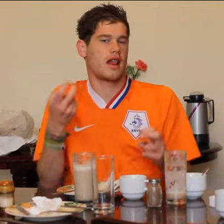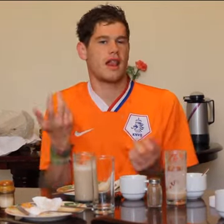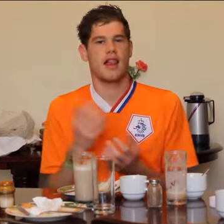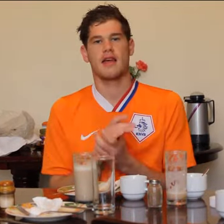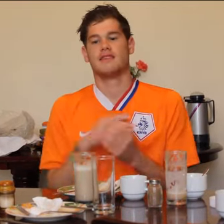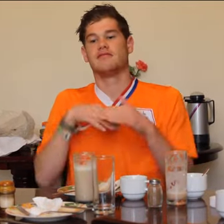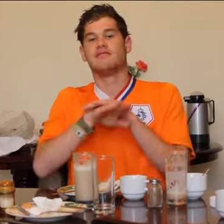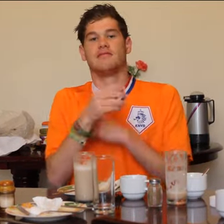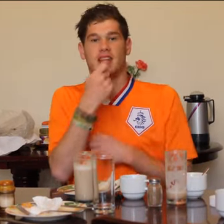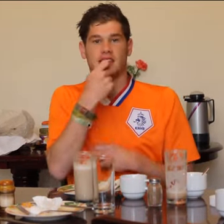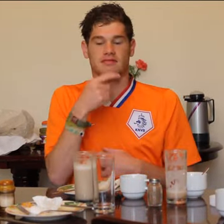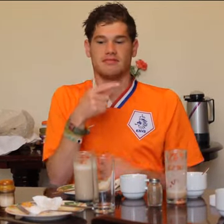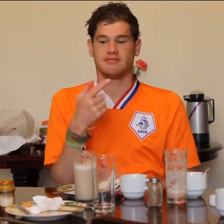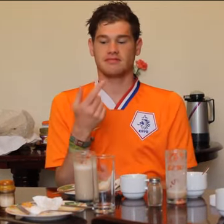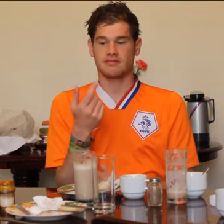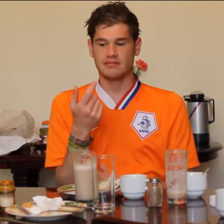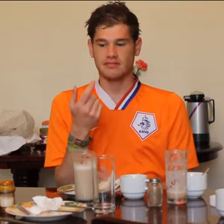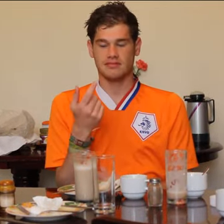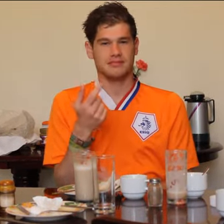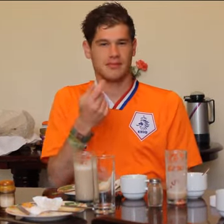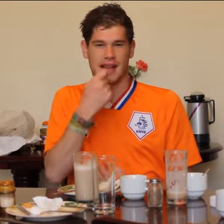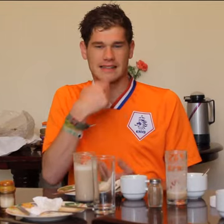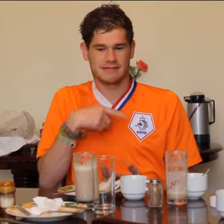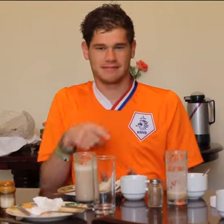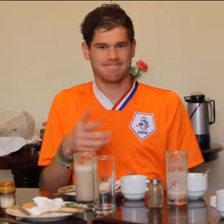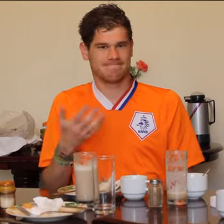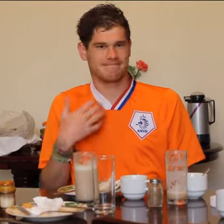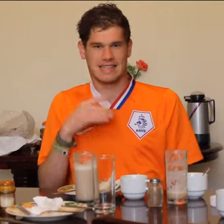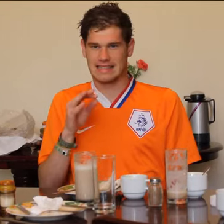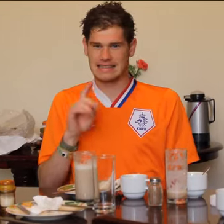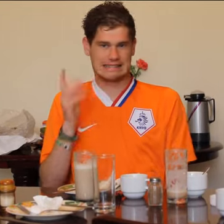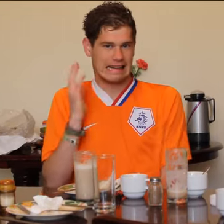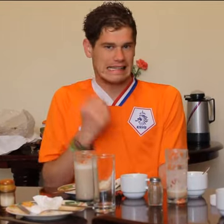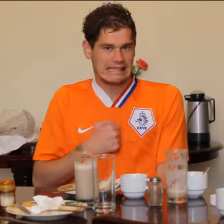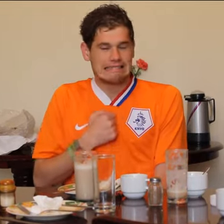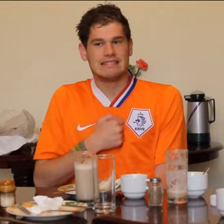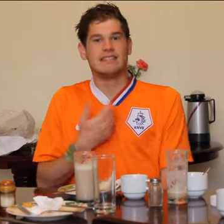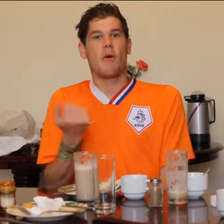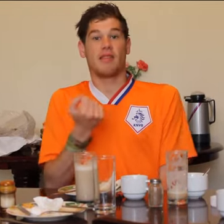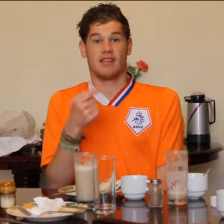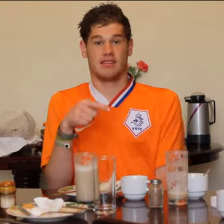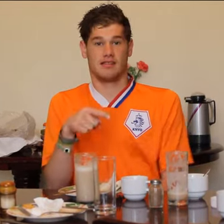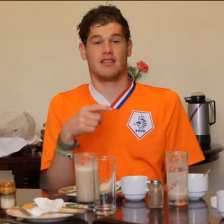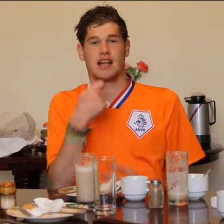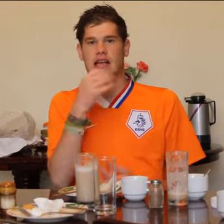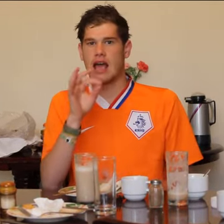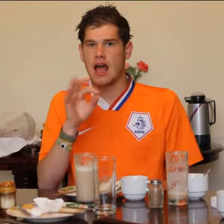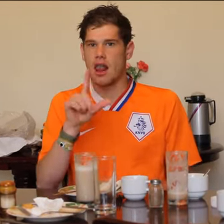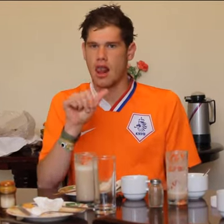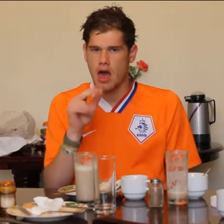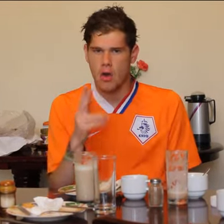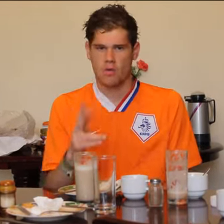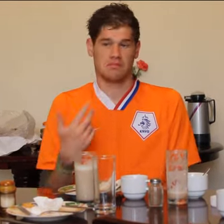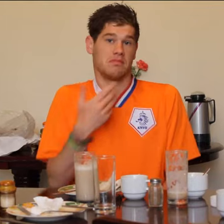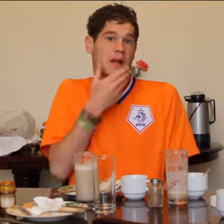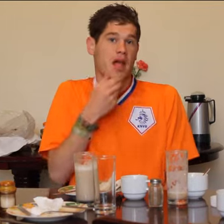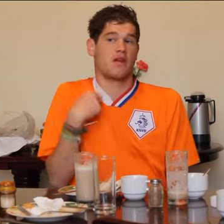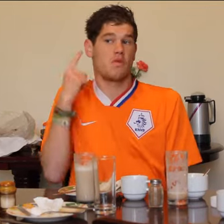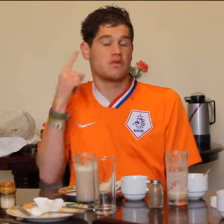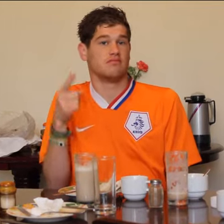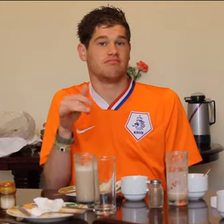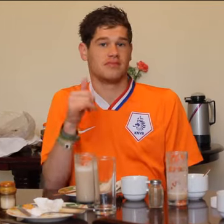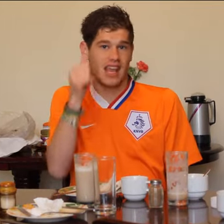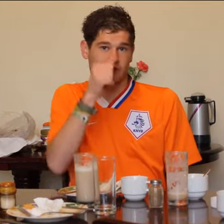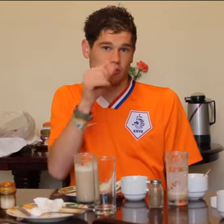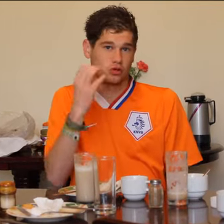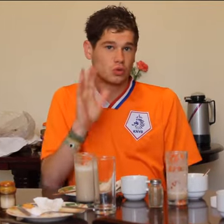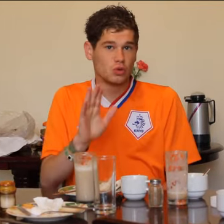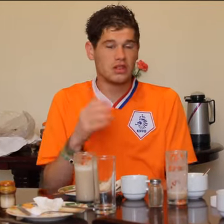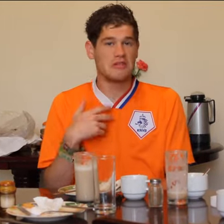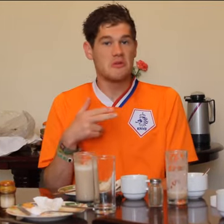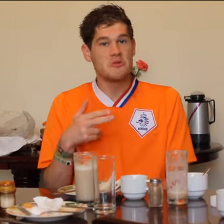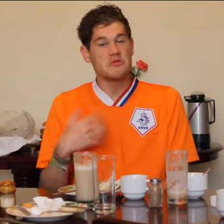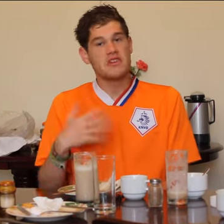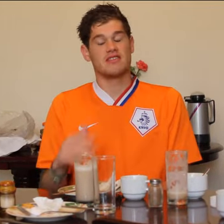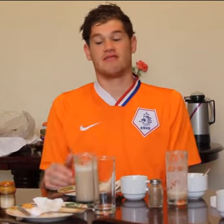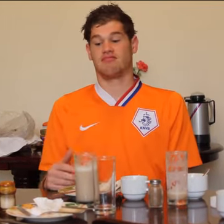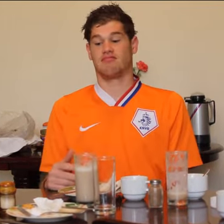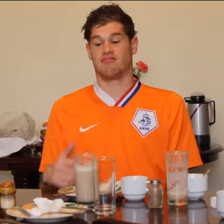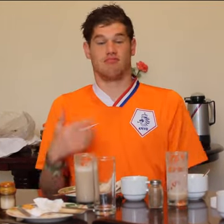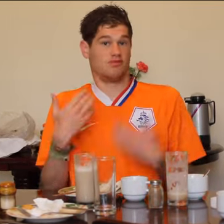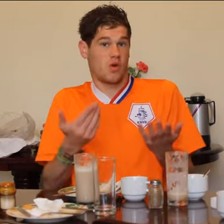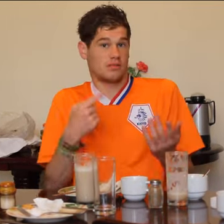The hotel looked expensive, but the food wasn't that good.